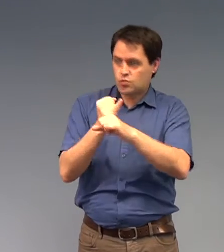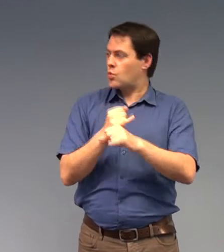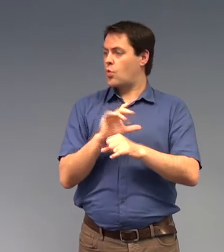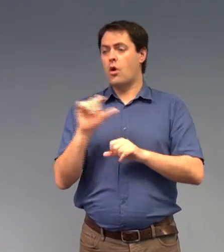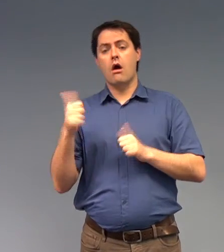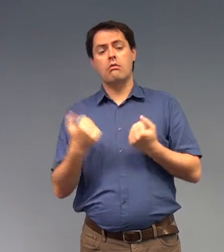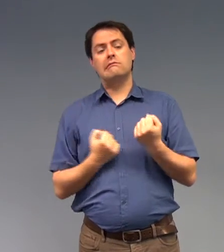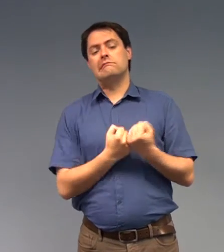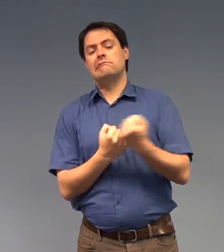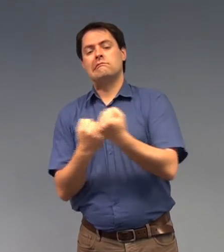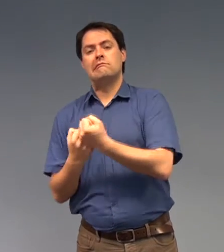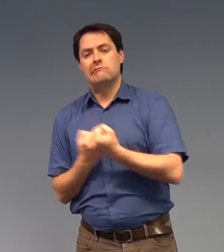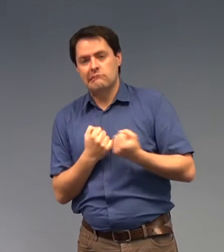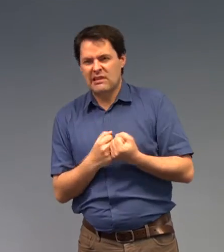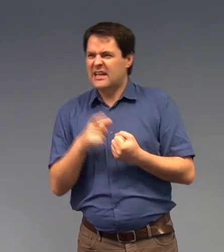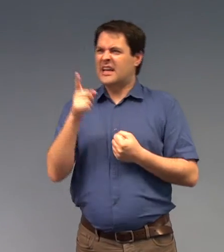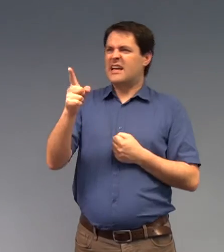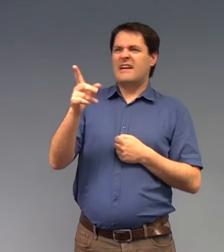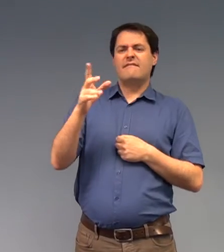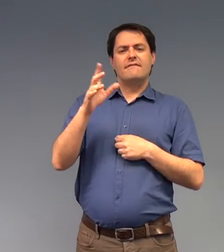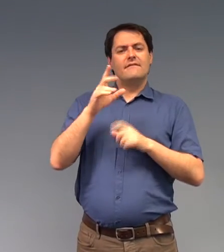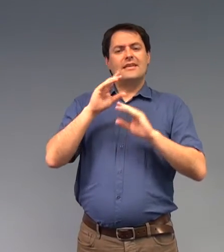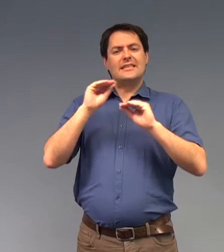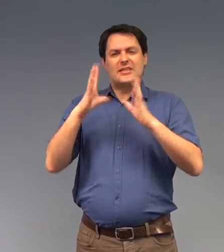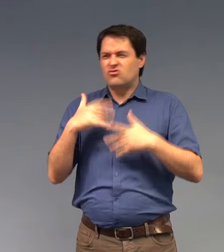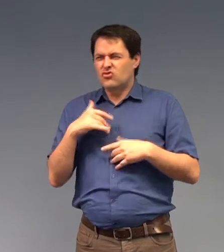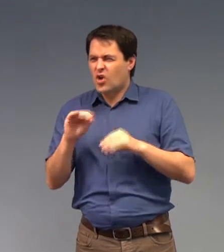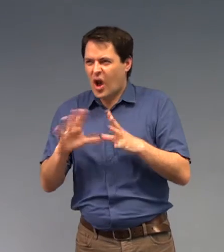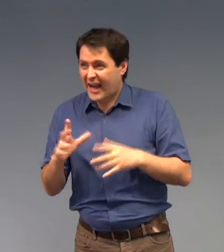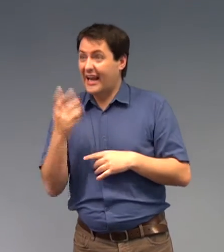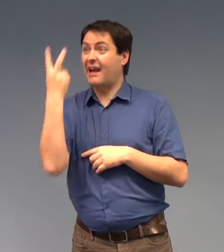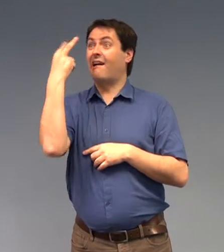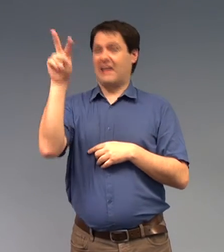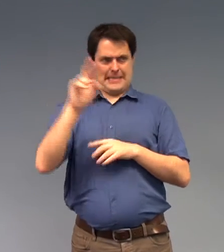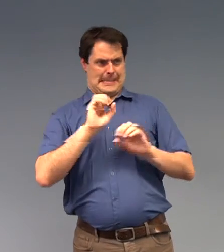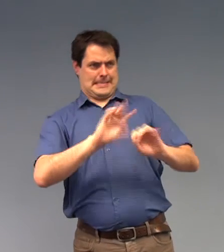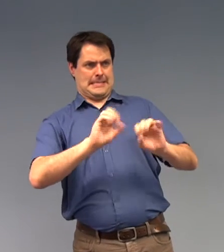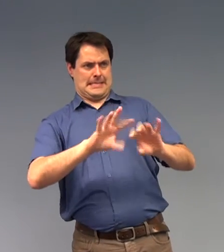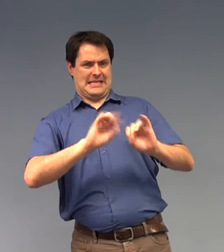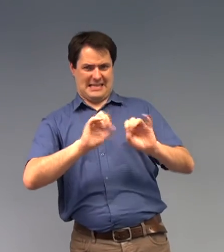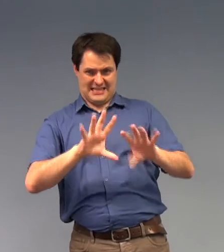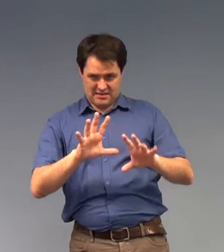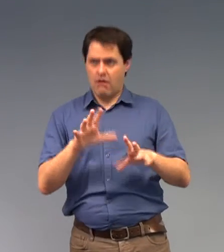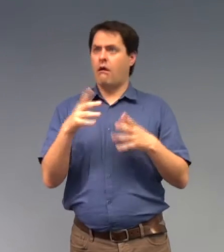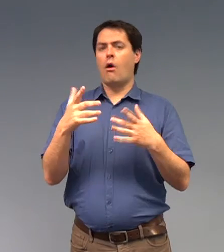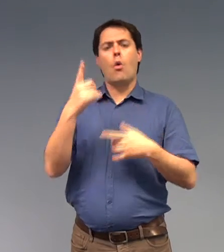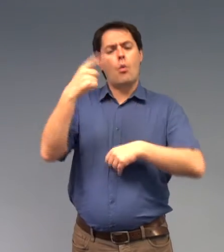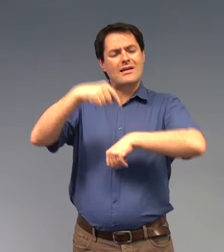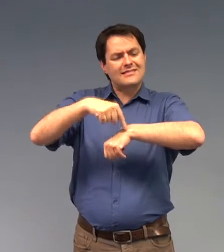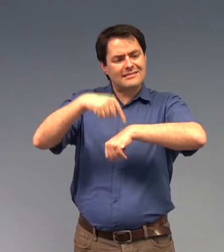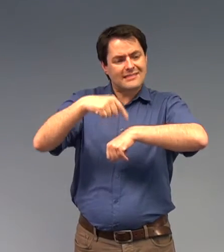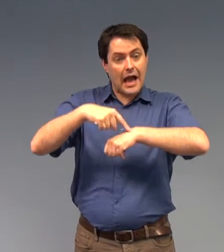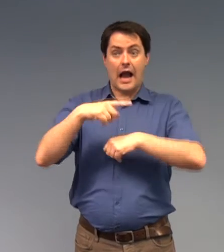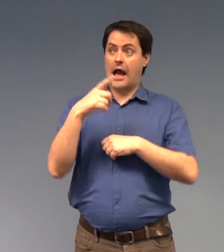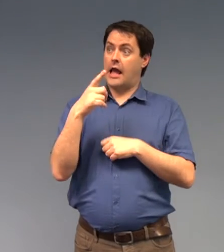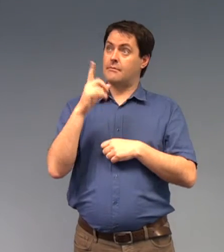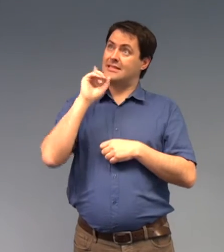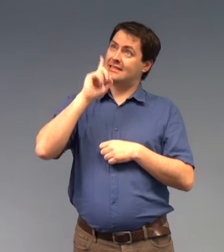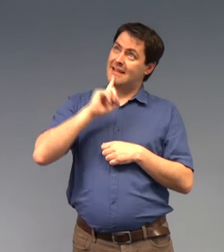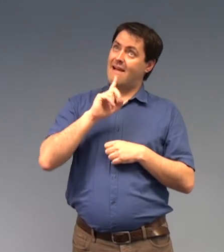Growing up in the Deaf school, she had good English and she was able to support her friends.